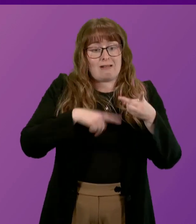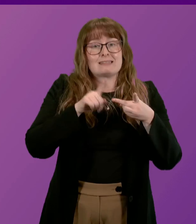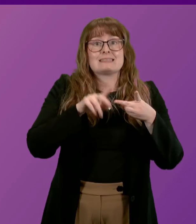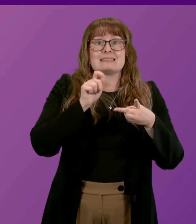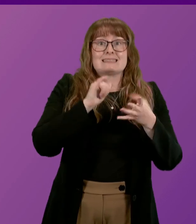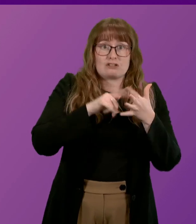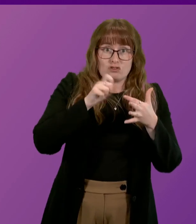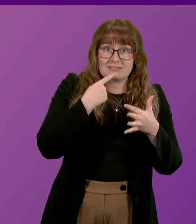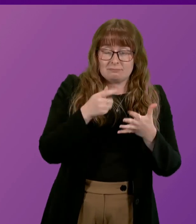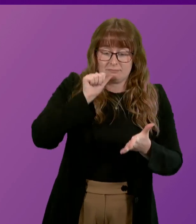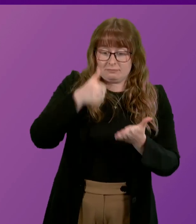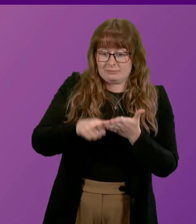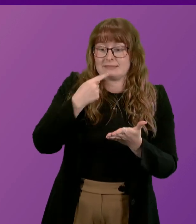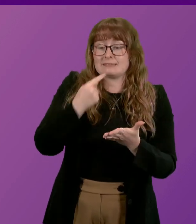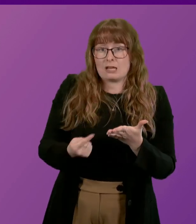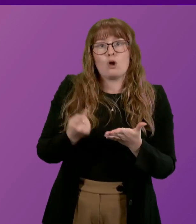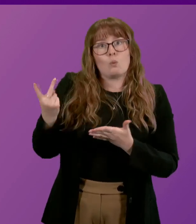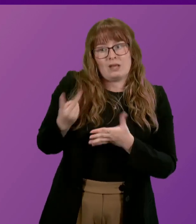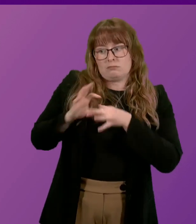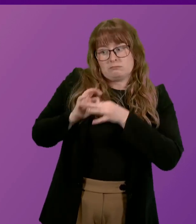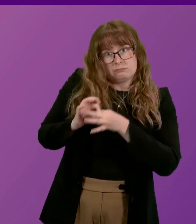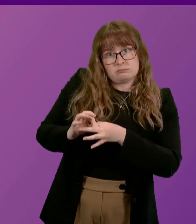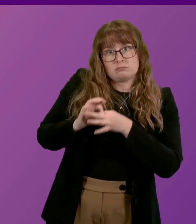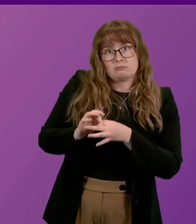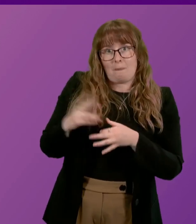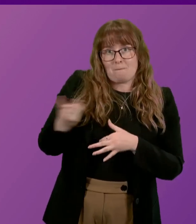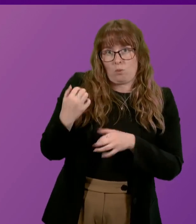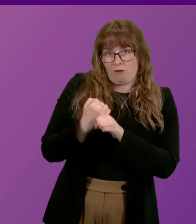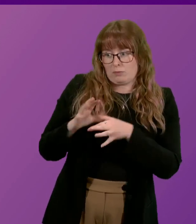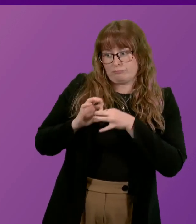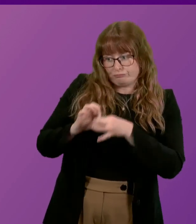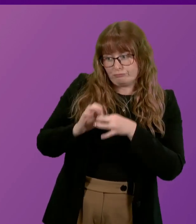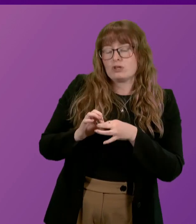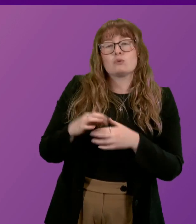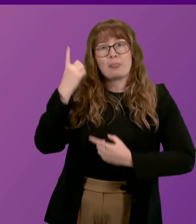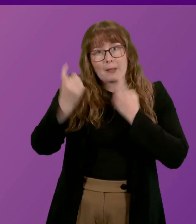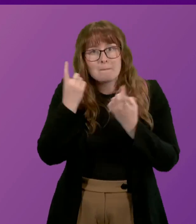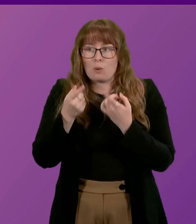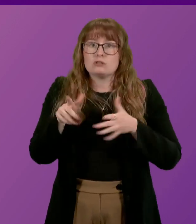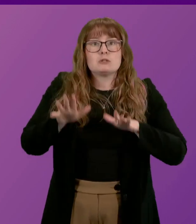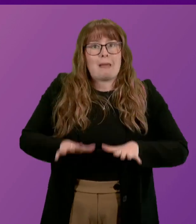“Our governments continue to work closely together on a range of shared issues to support domestic industries in Scotland,